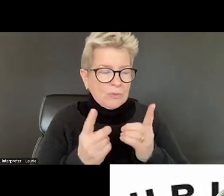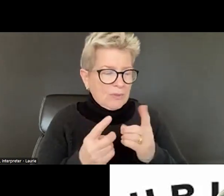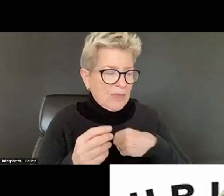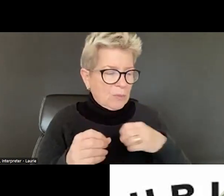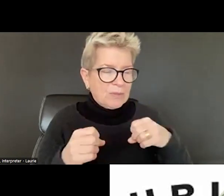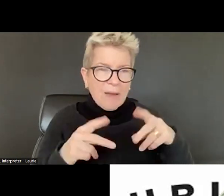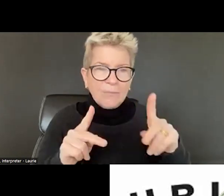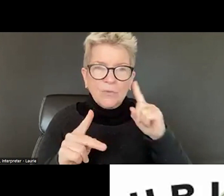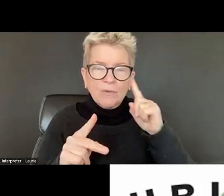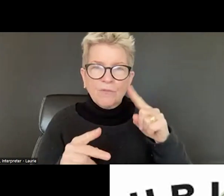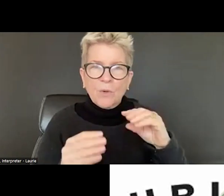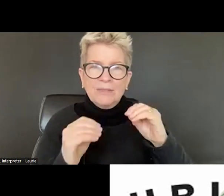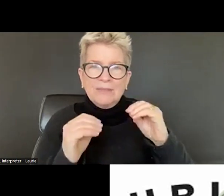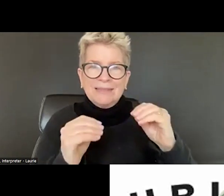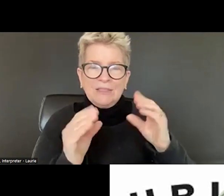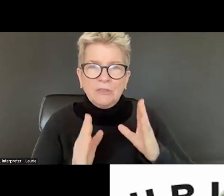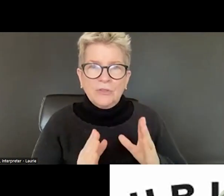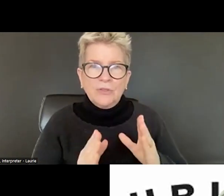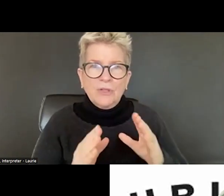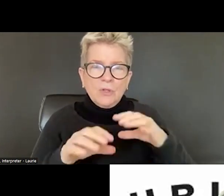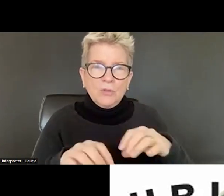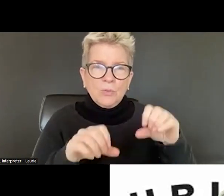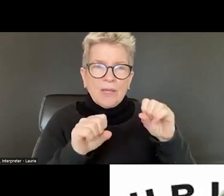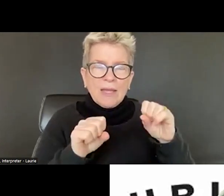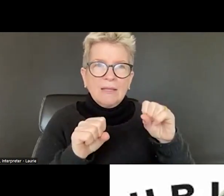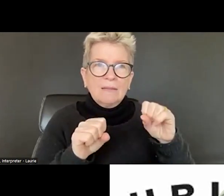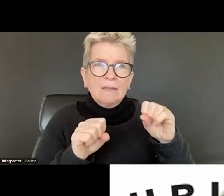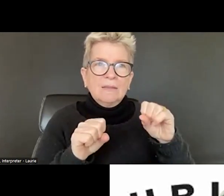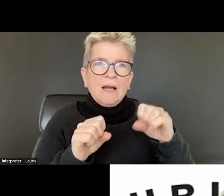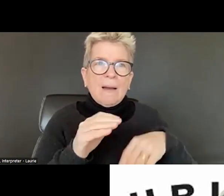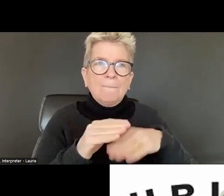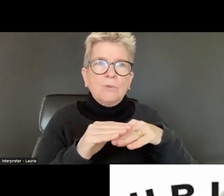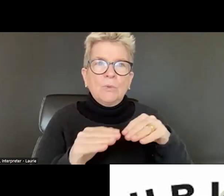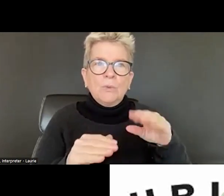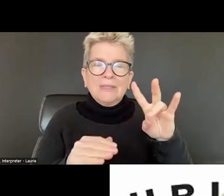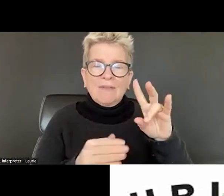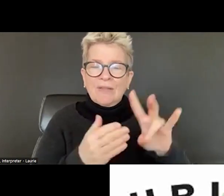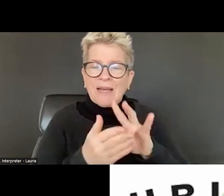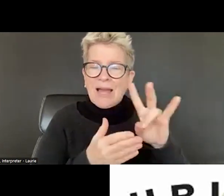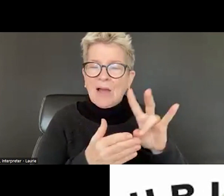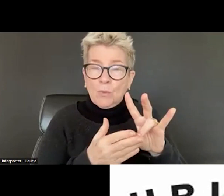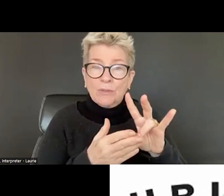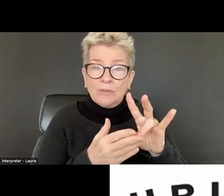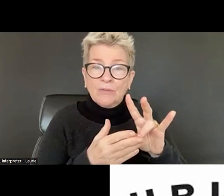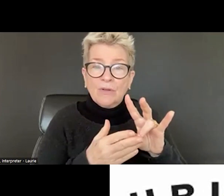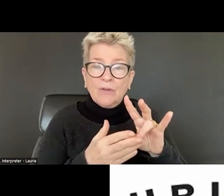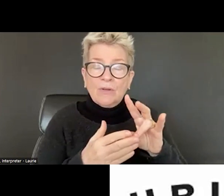can um take up to seven hours of online training each of those three Windows uh so in the fall we